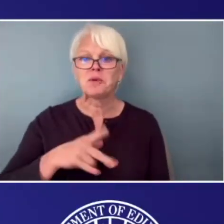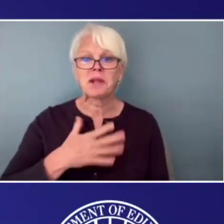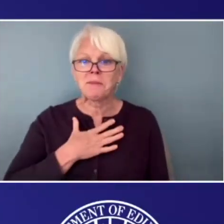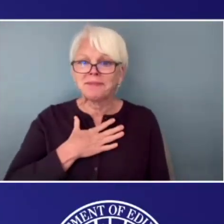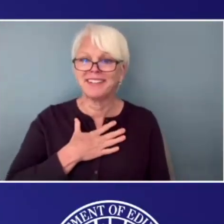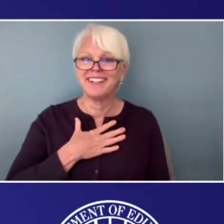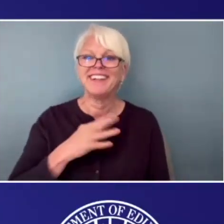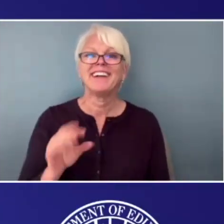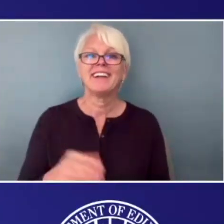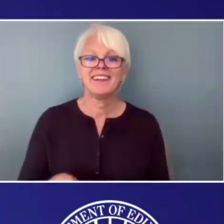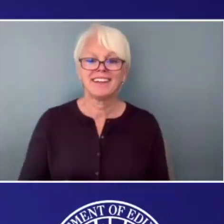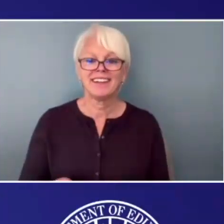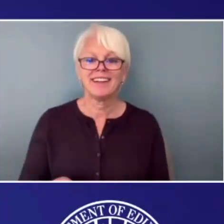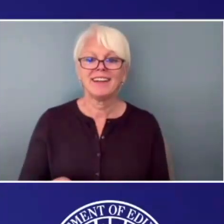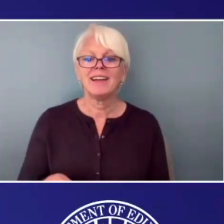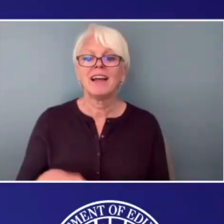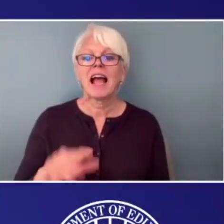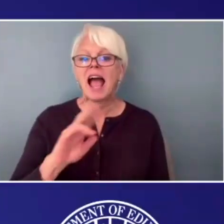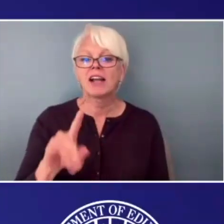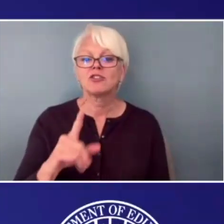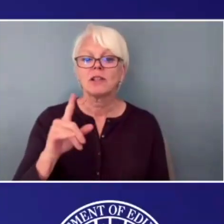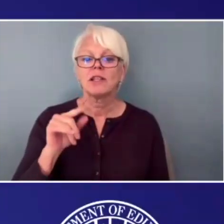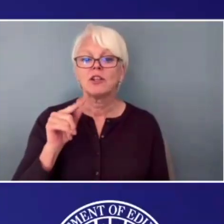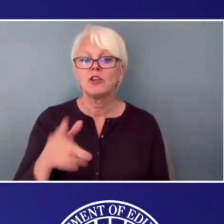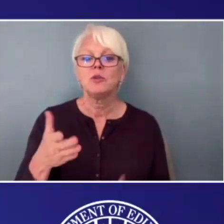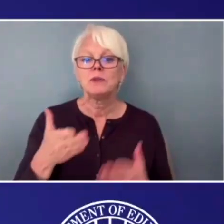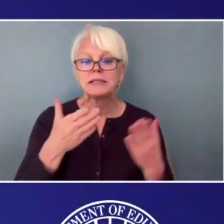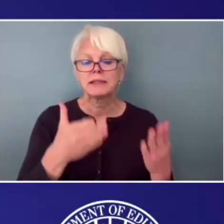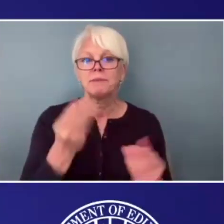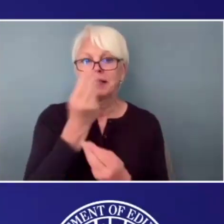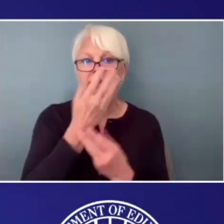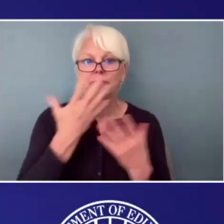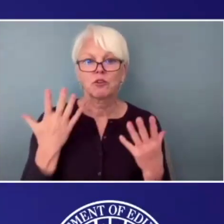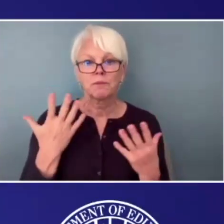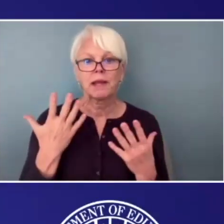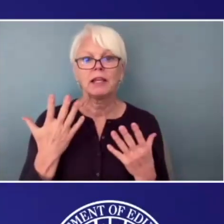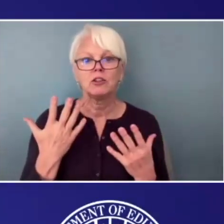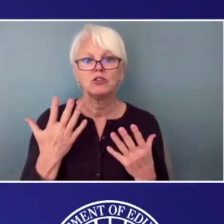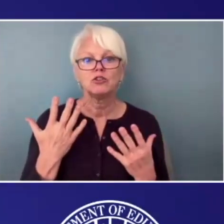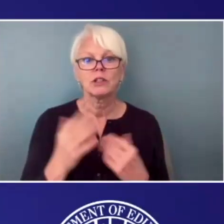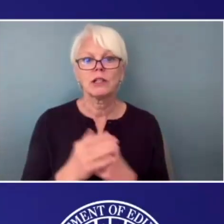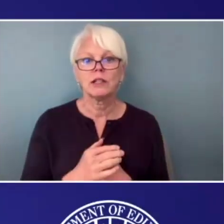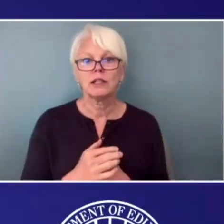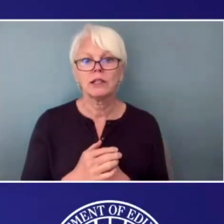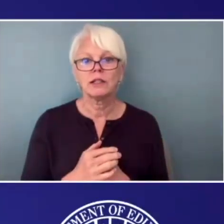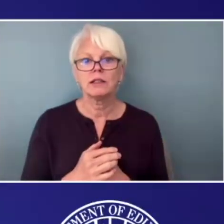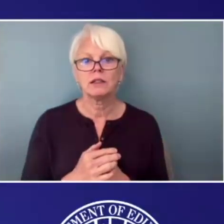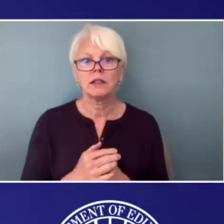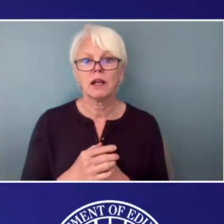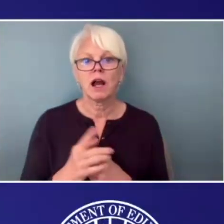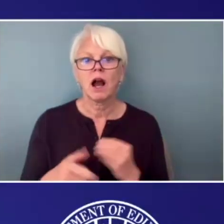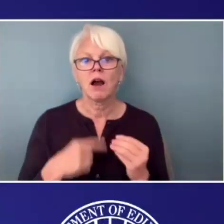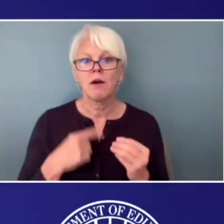You submitted information on discretionary and general forbearances.